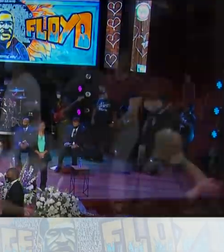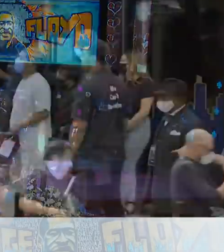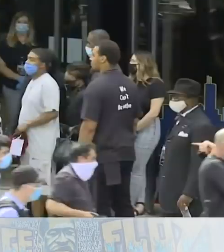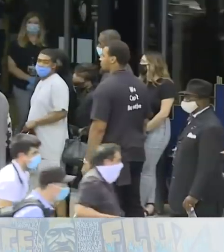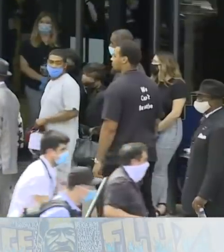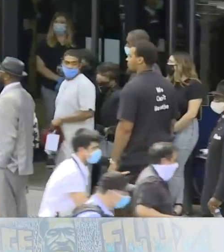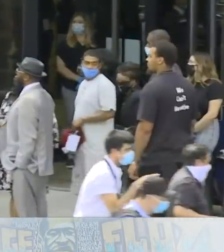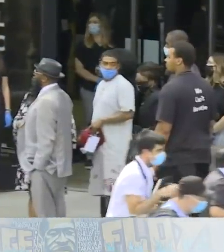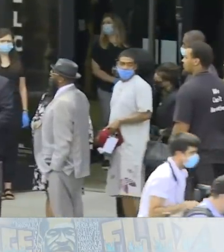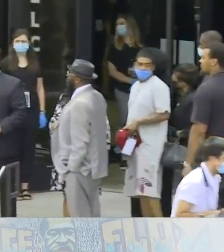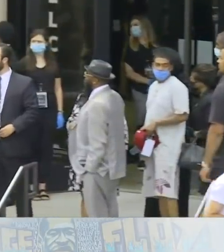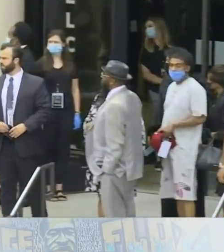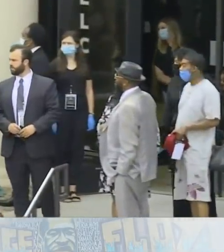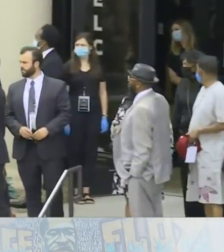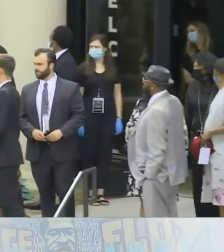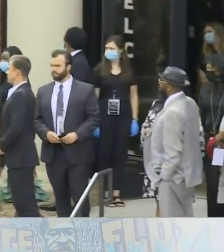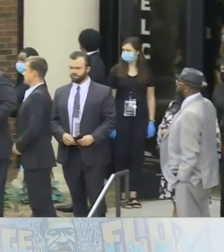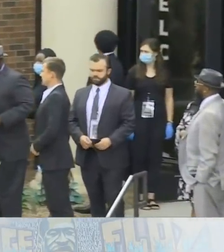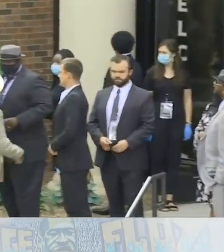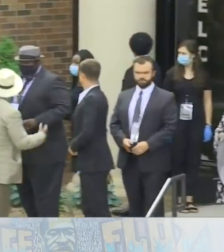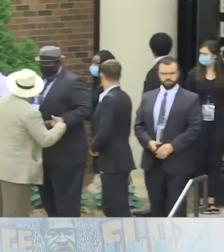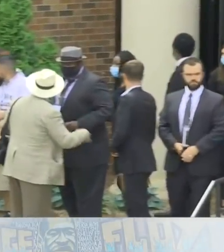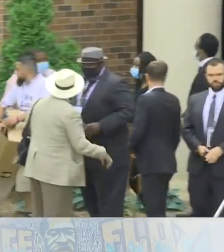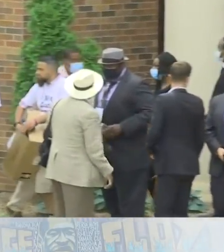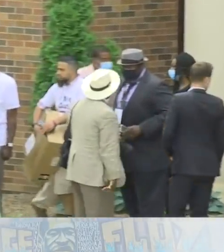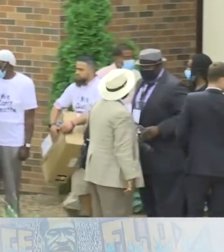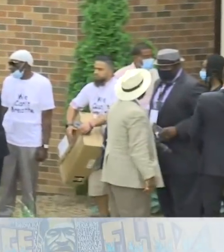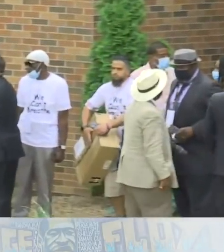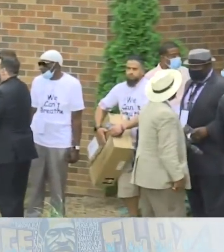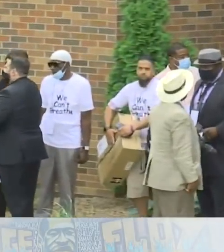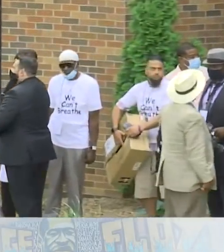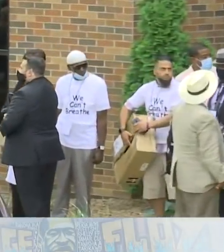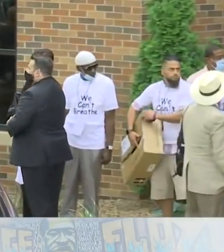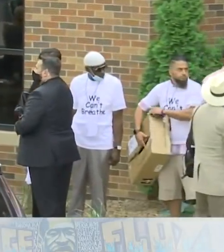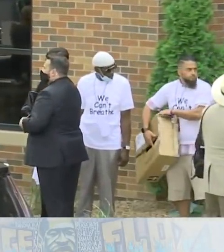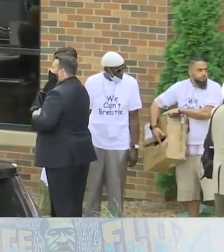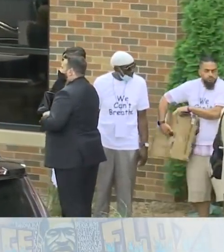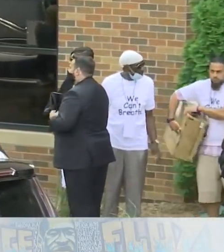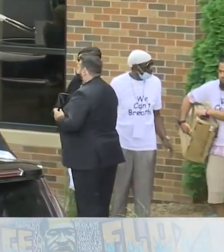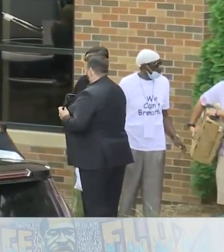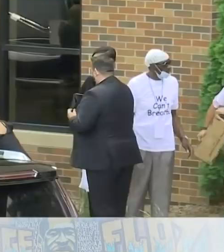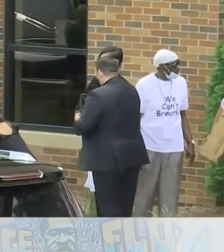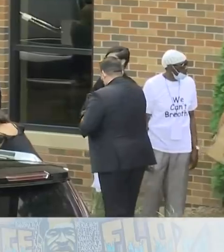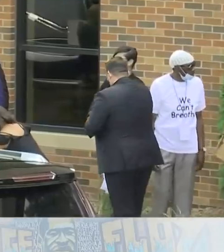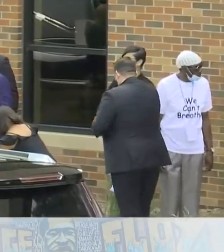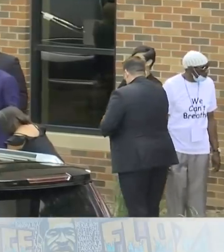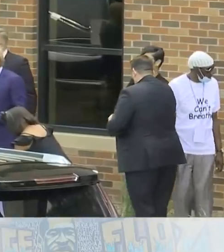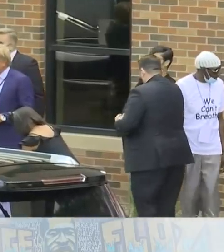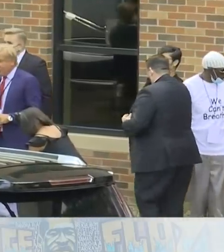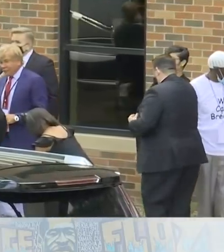OF THE HIGHLIGHTS OF WHAT HAPPENED HERE TODAY. WE BEGAN BY HEARING FROM THE FAMILY.